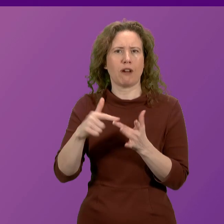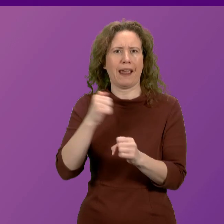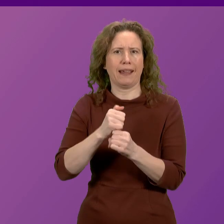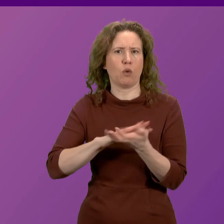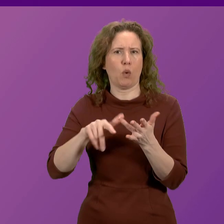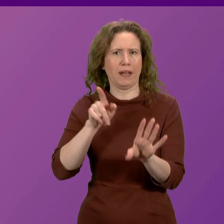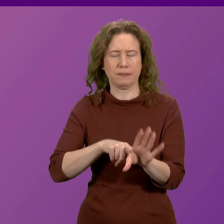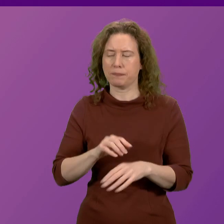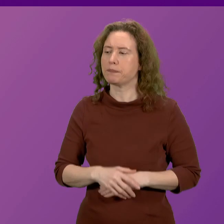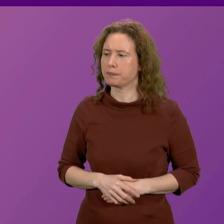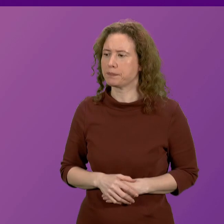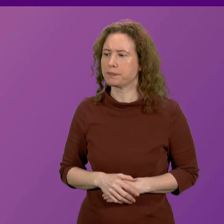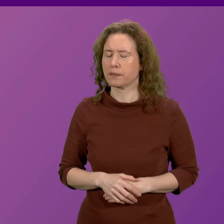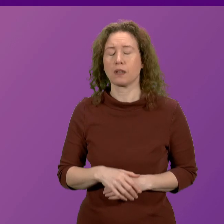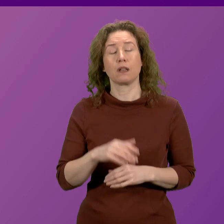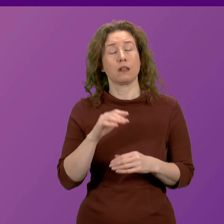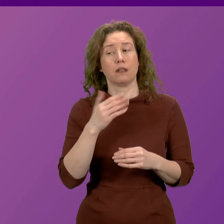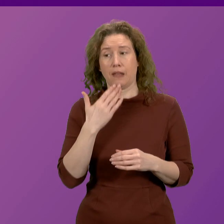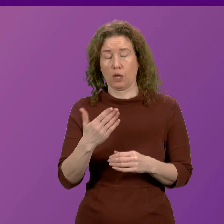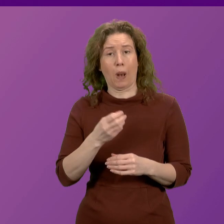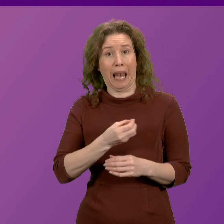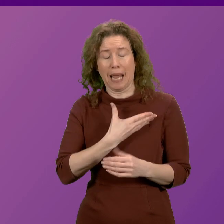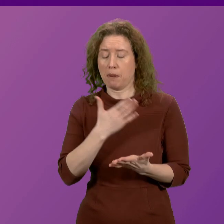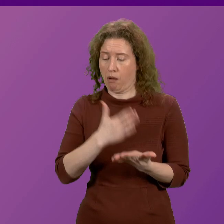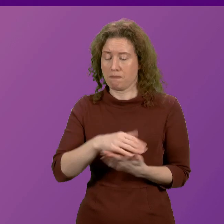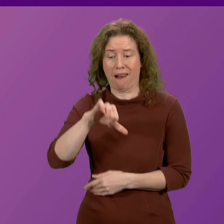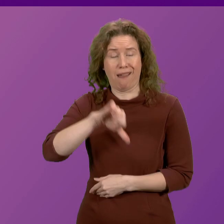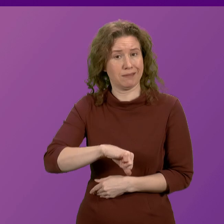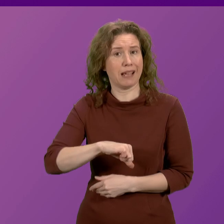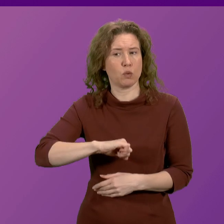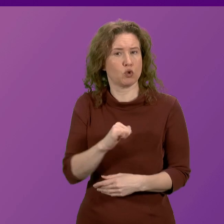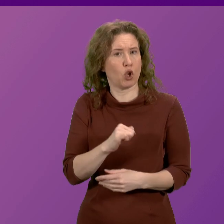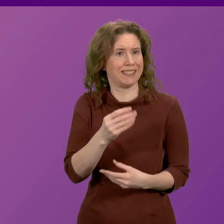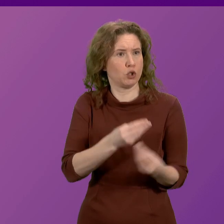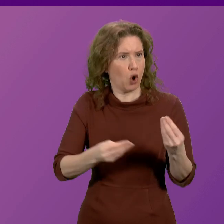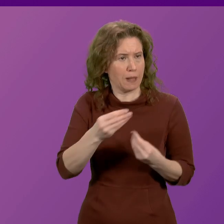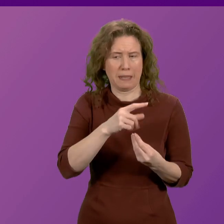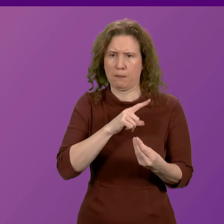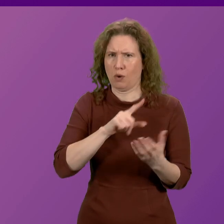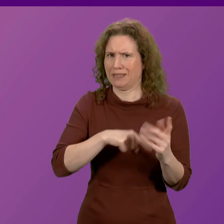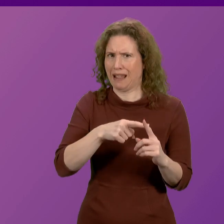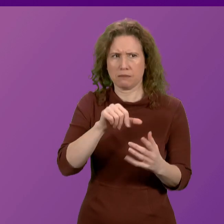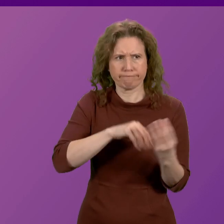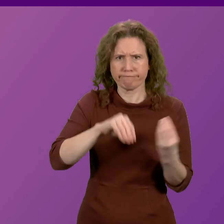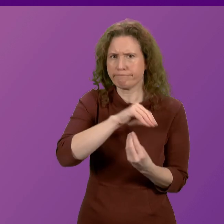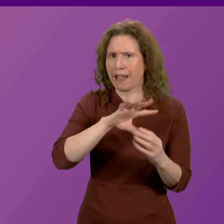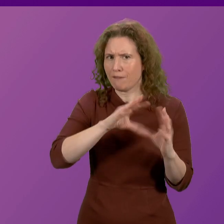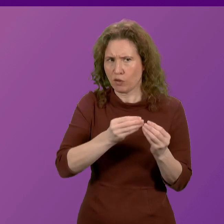Labour has let down the Scottish social care sector with its tax on jobs, but does the blame for the worsening crisis in care not rest with John Swinney just as